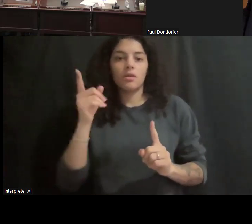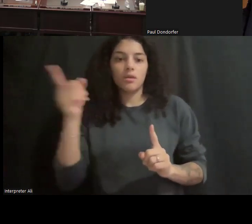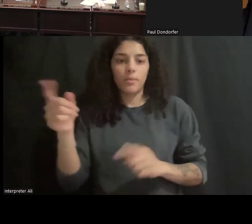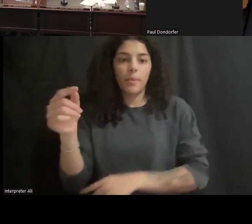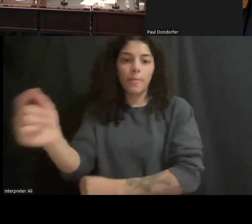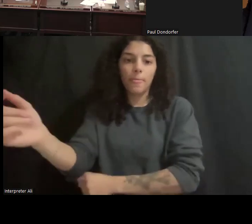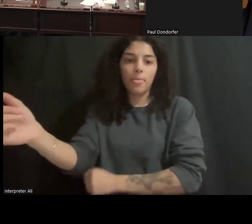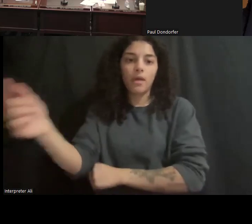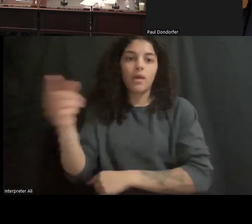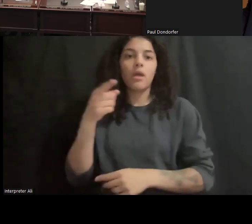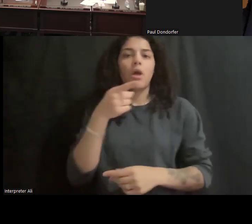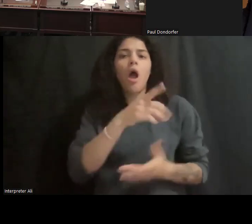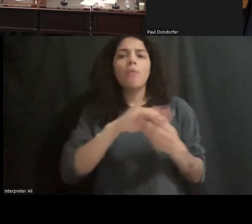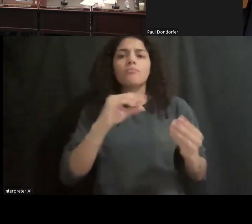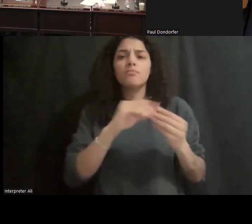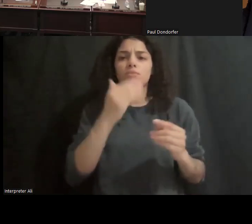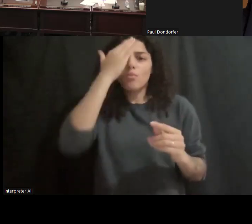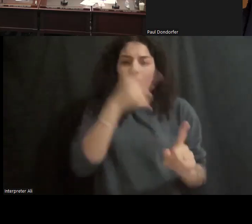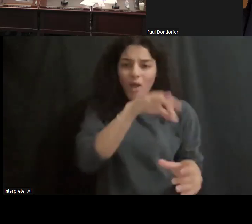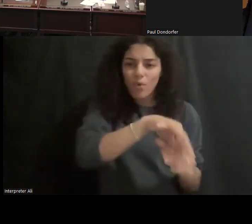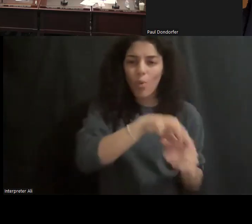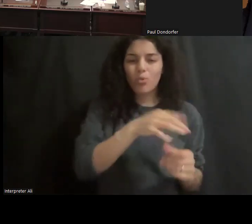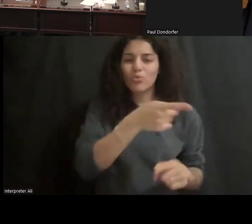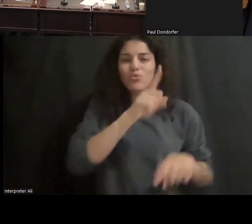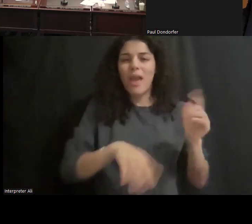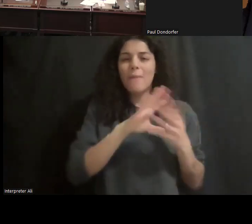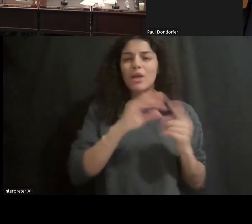voting You don't have the right to speak why anybody else are voting I'm explaining my vote